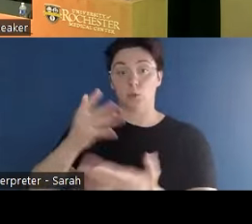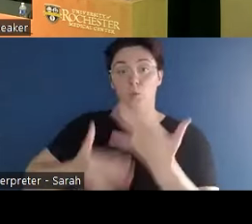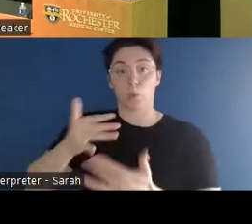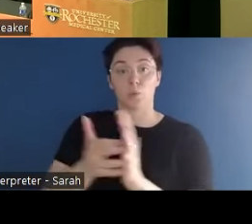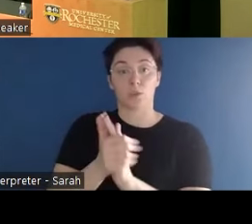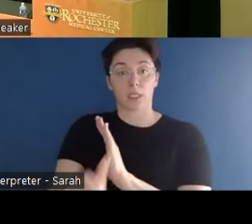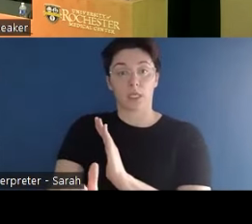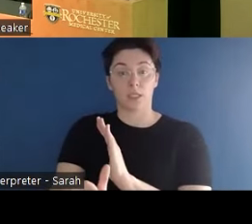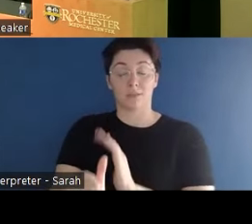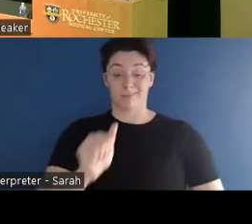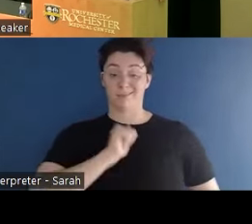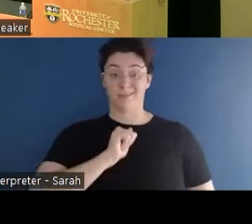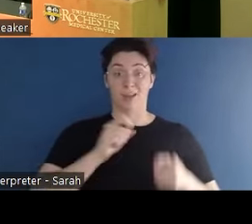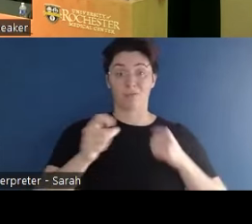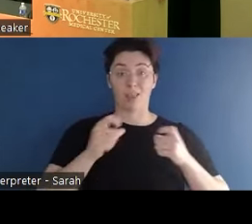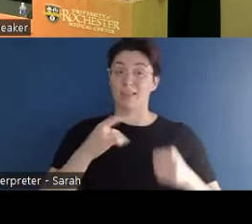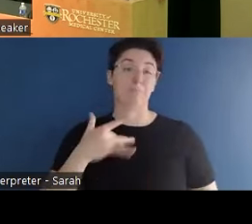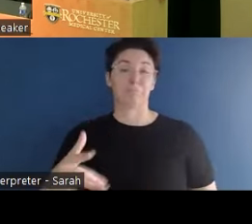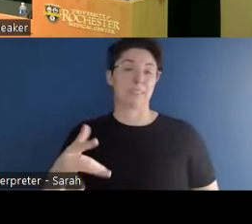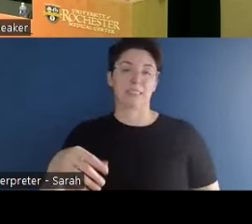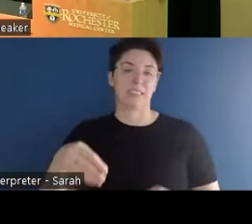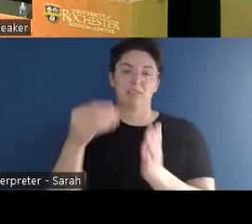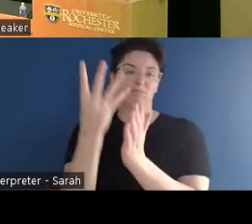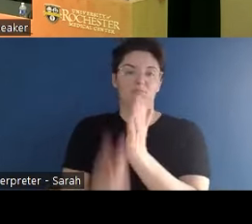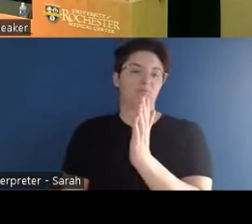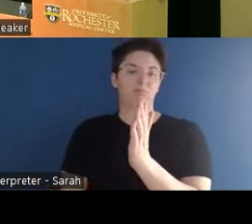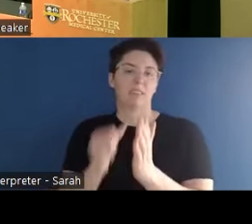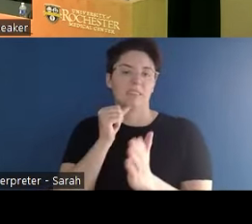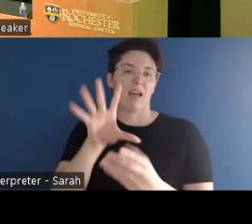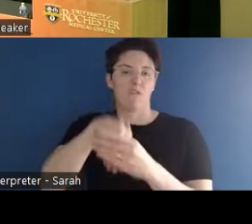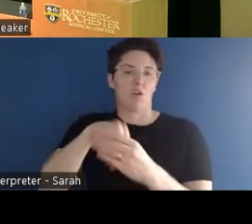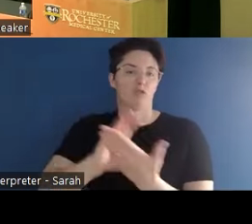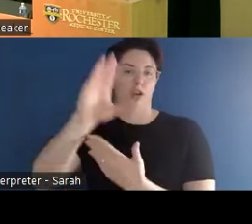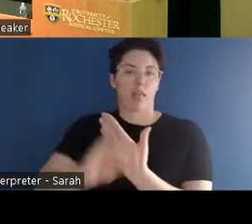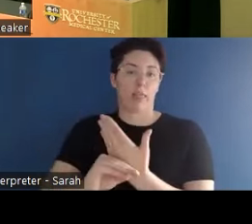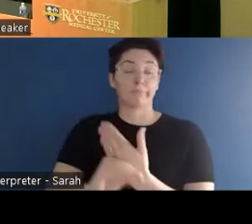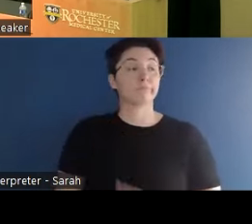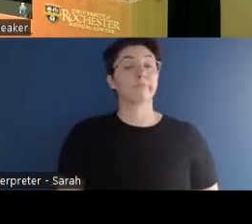self-regulation is not a part of that curriculum if someone has sensory differences we're thinking